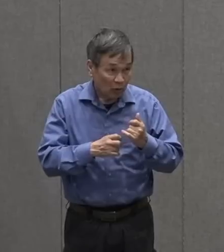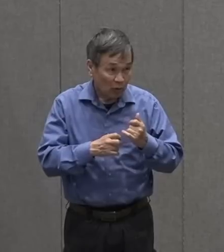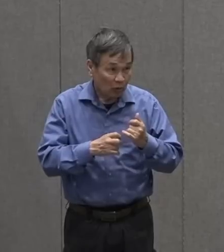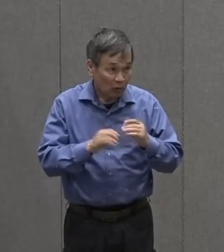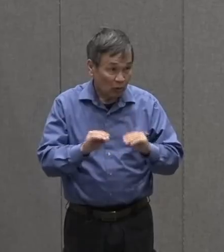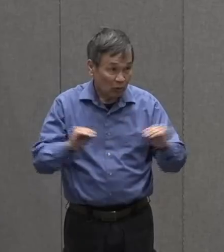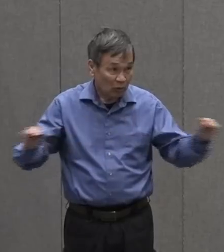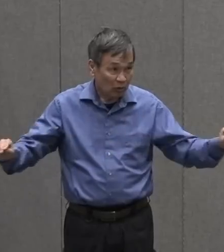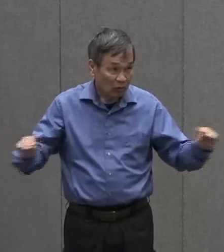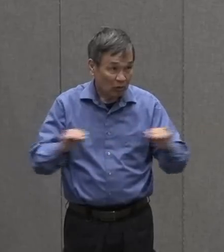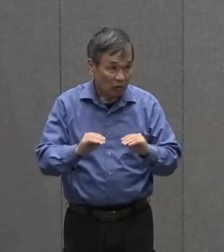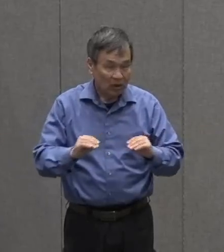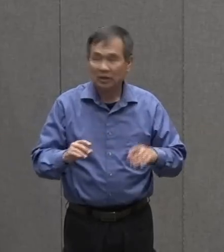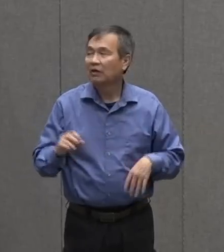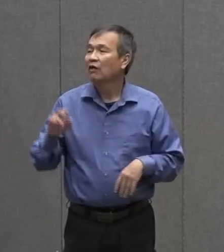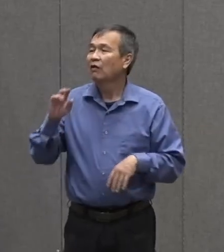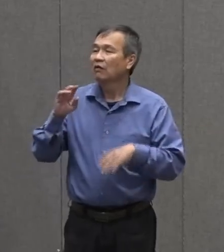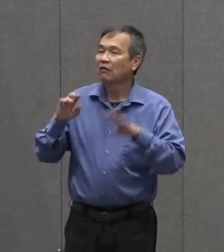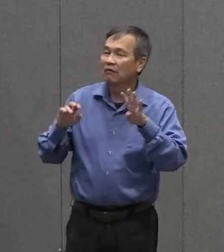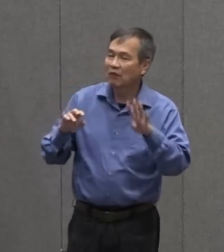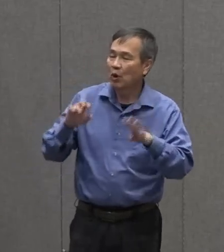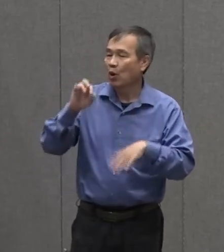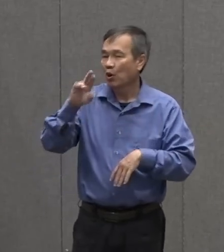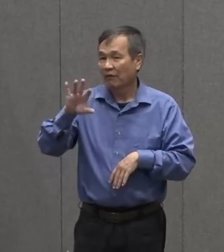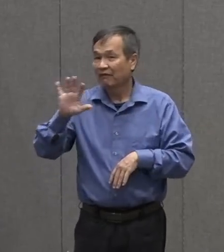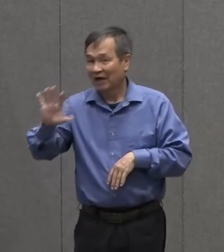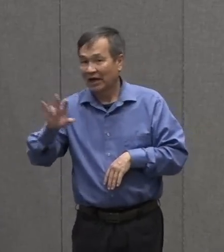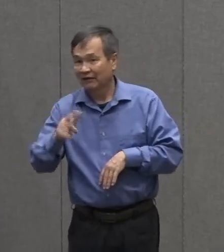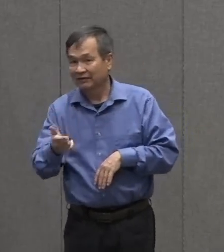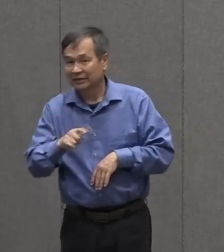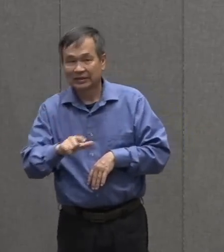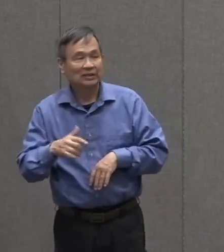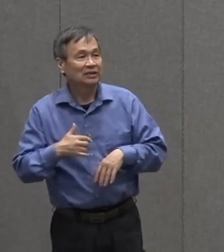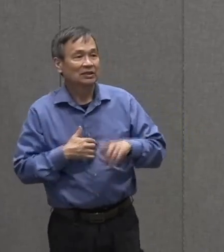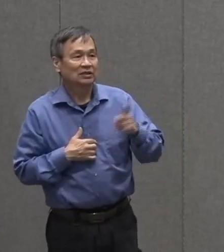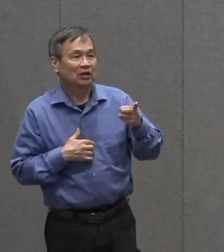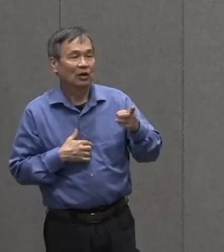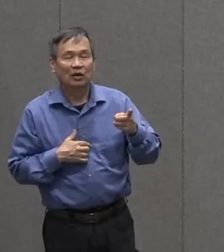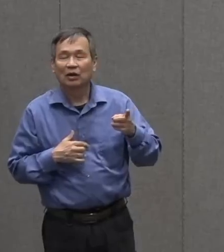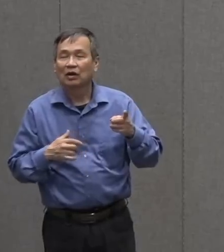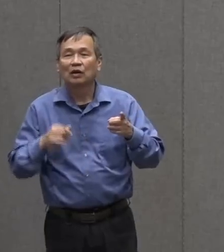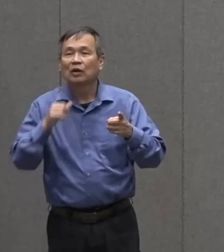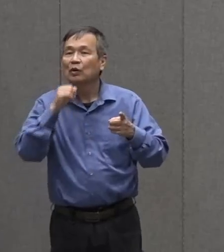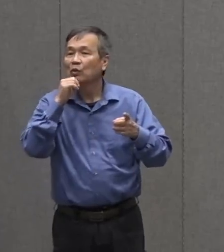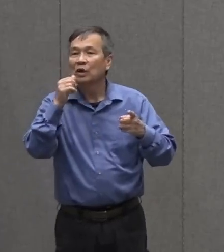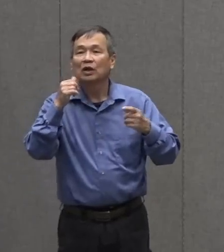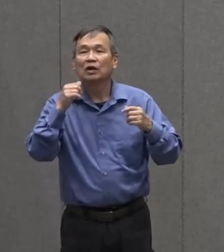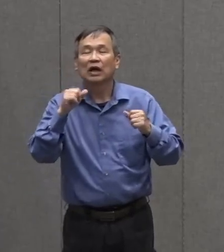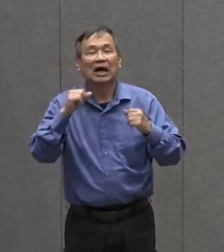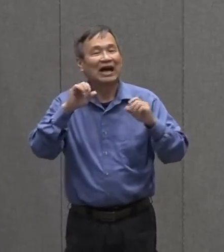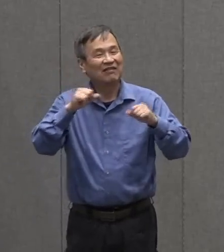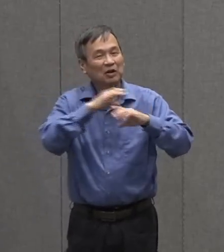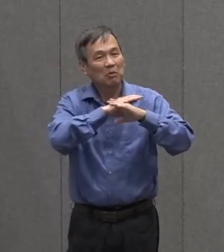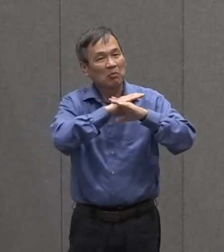And remember we had talked about strategy last time, so we're not just trying to get four in a row, we're also supposed to be stopping